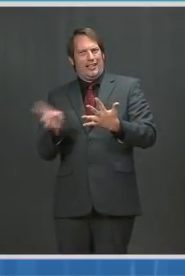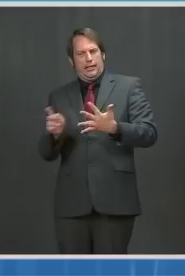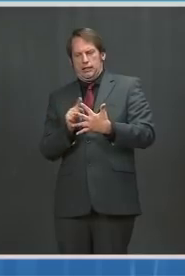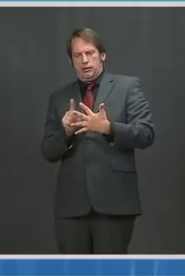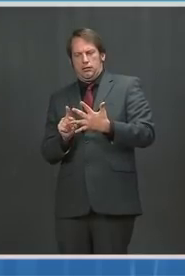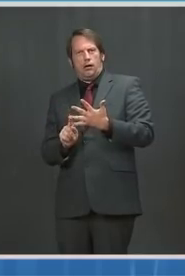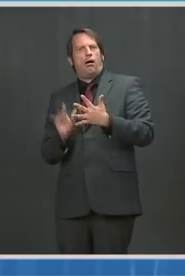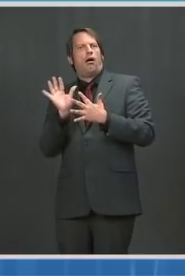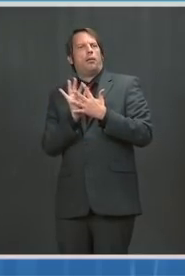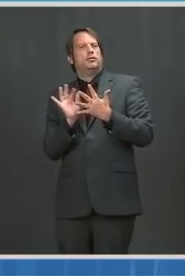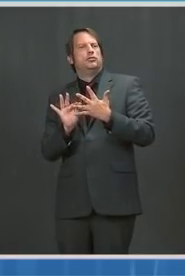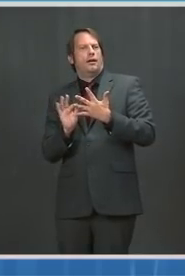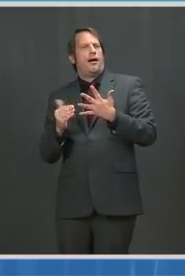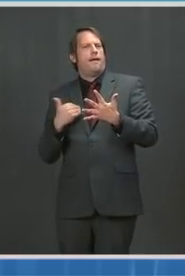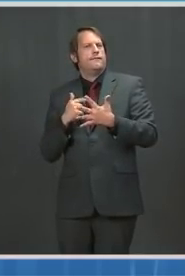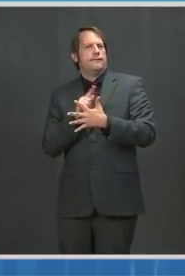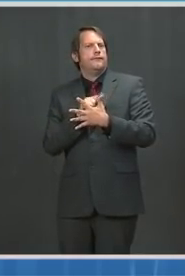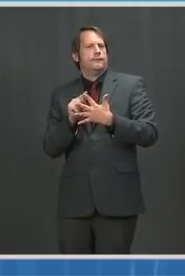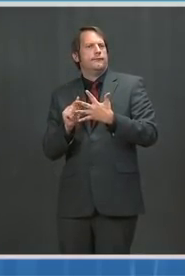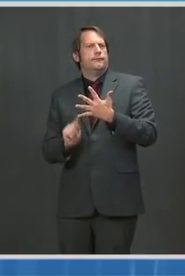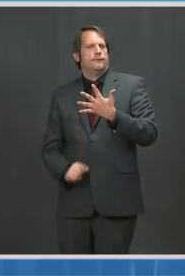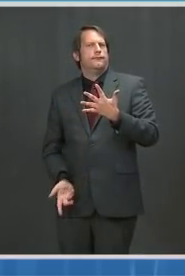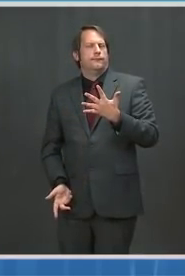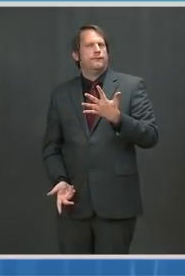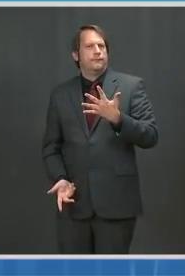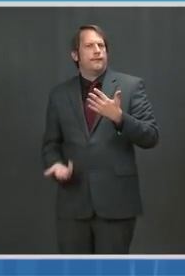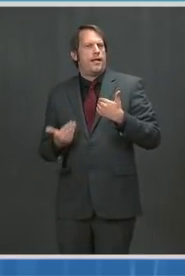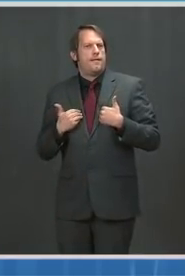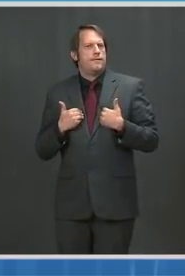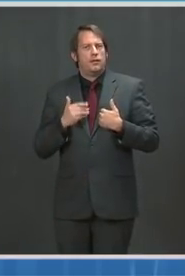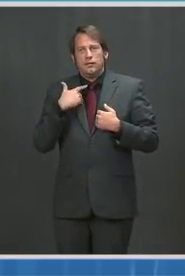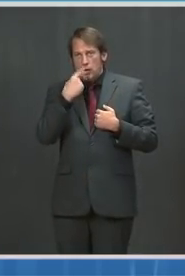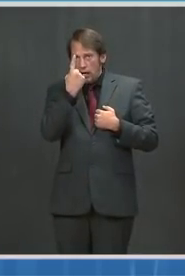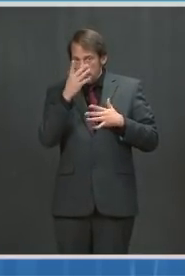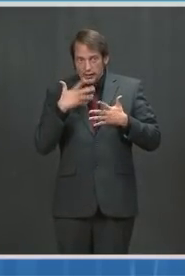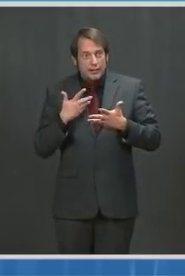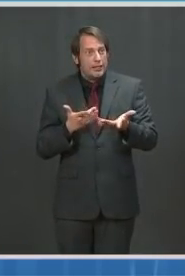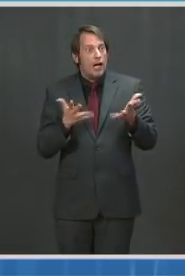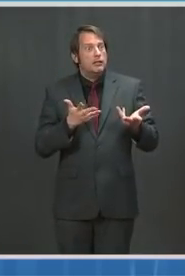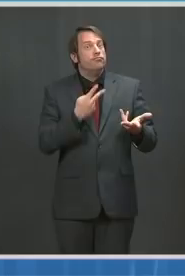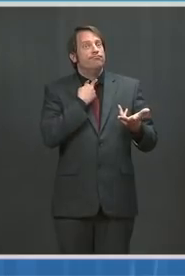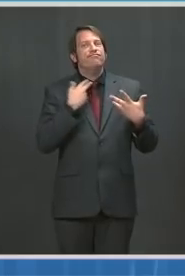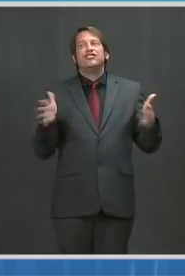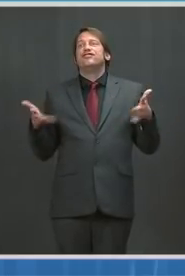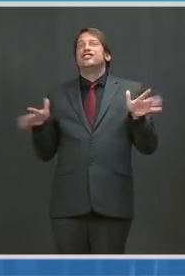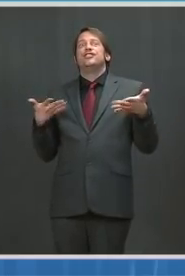I want to leave you with the impression that there is not one tool, there are a menu of things --